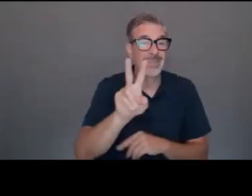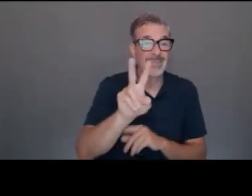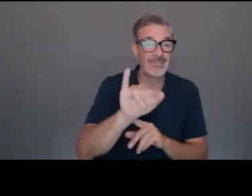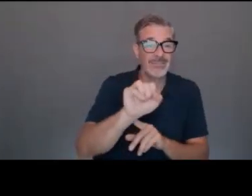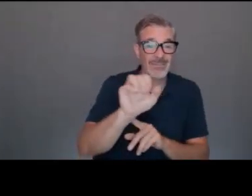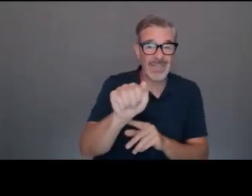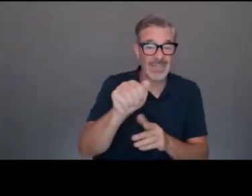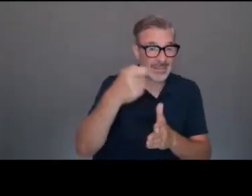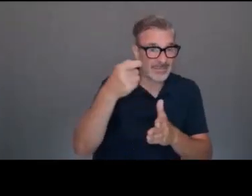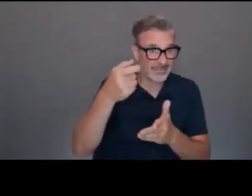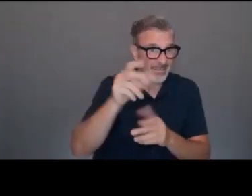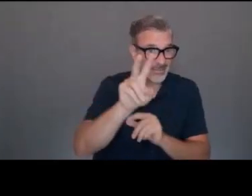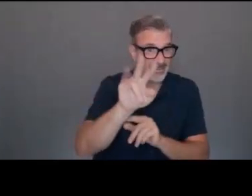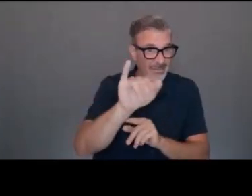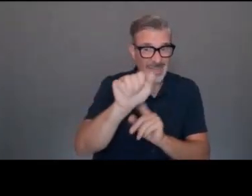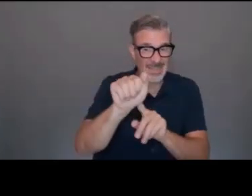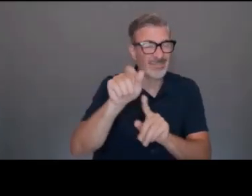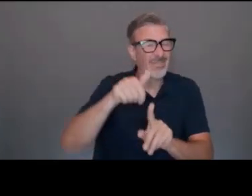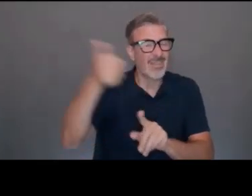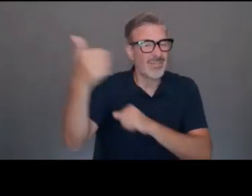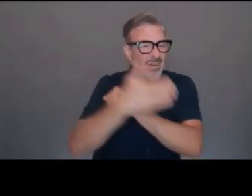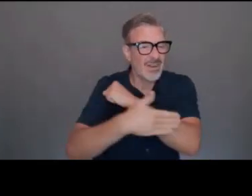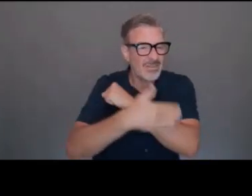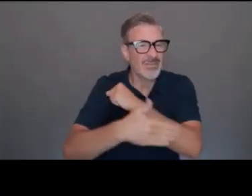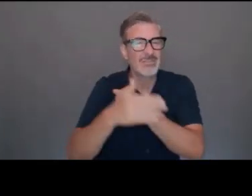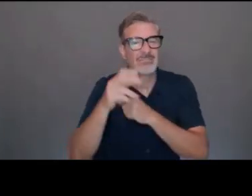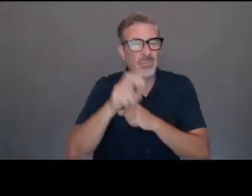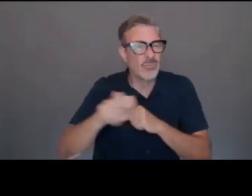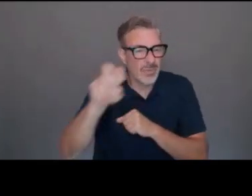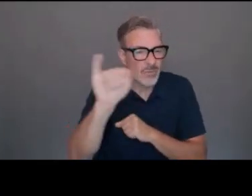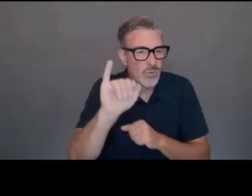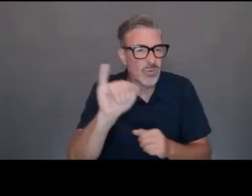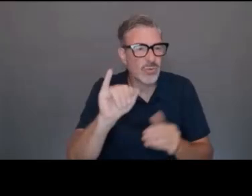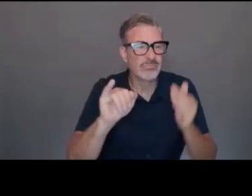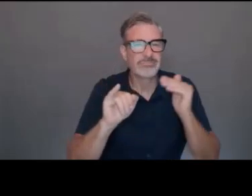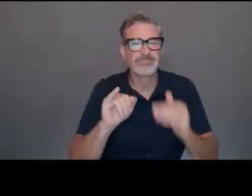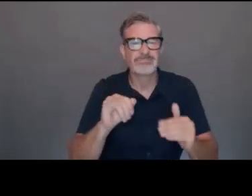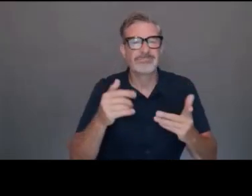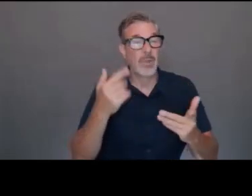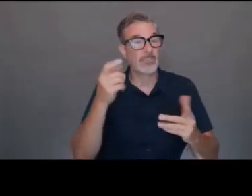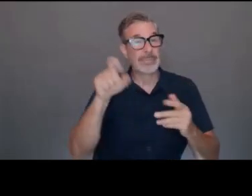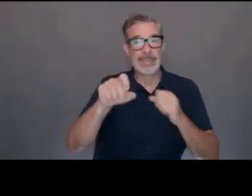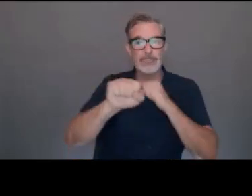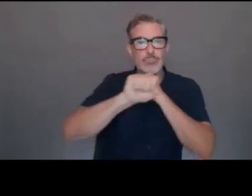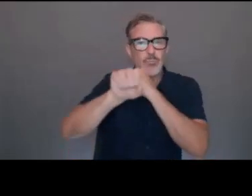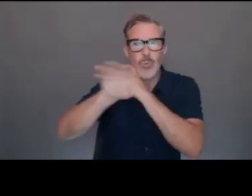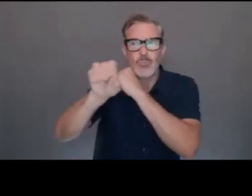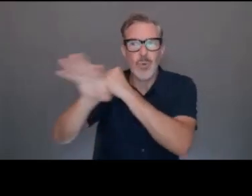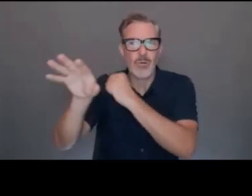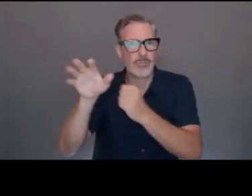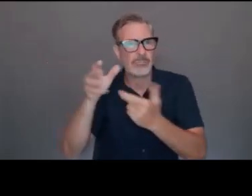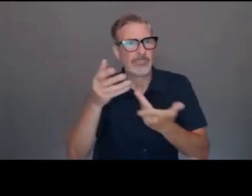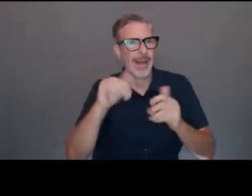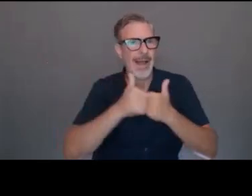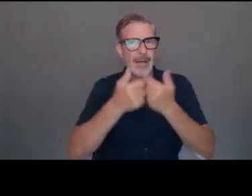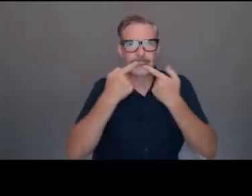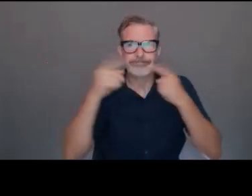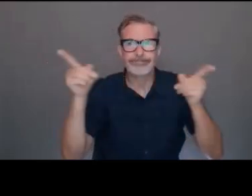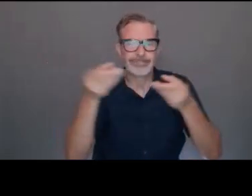Safety-related expenses. And child or dependent care expenses if they are required to complete your activity.